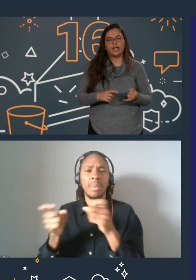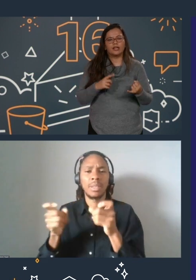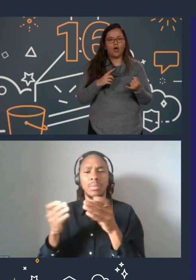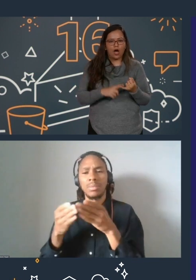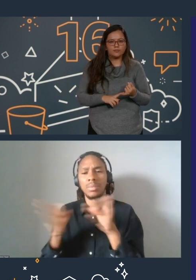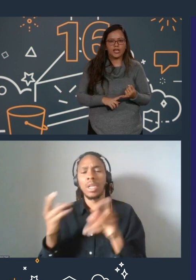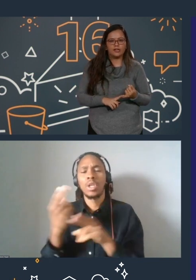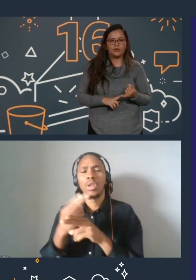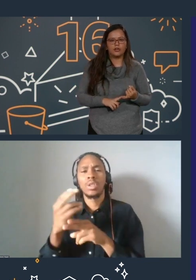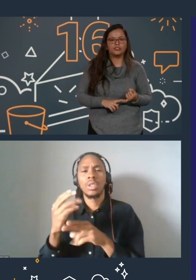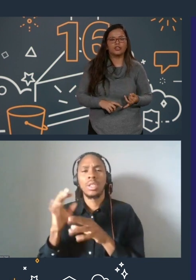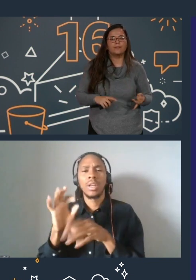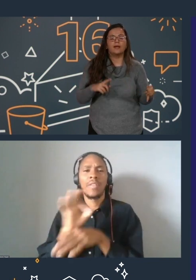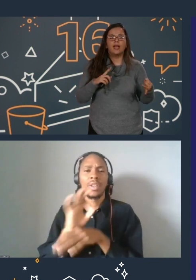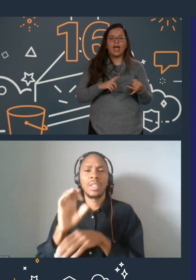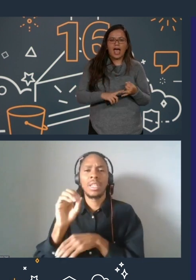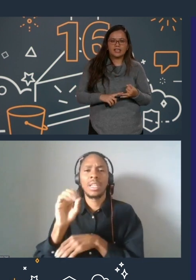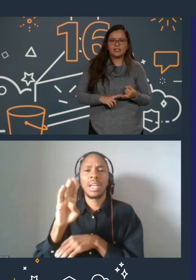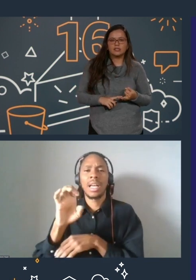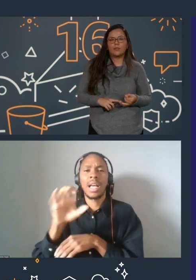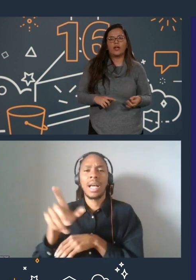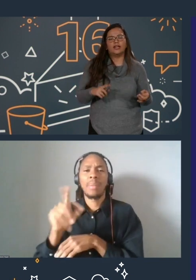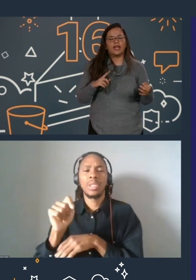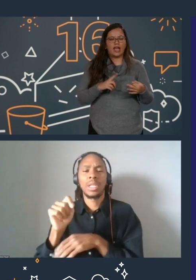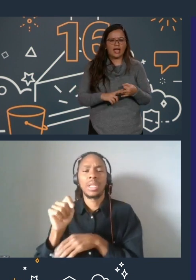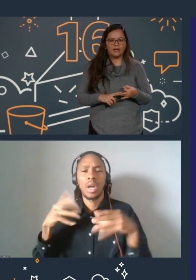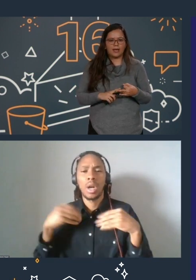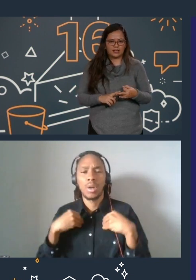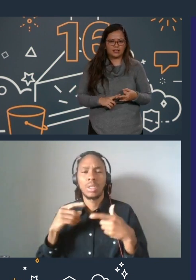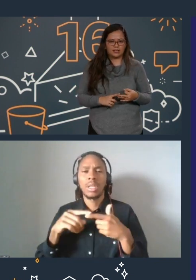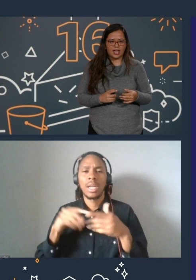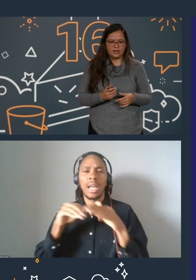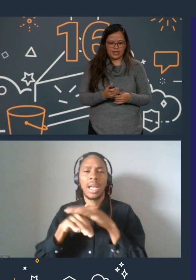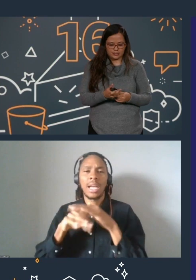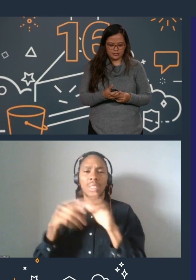like object ownership, access point, and IAM Access Analyzer.